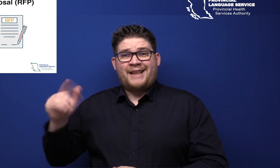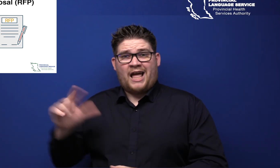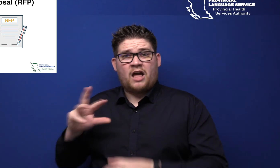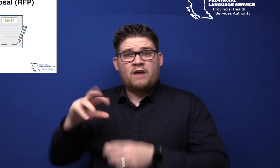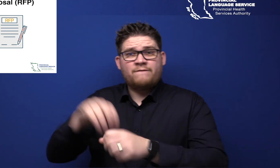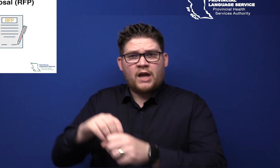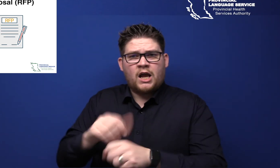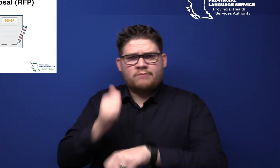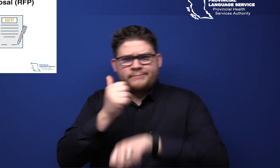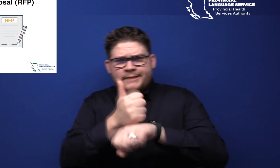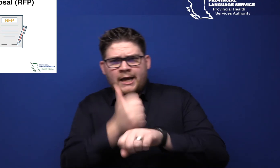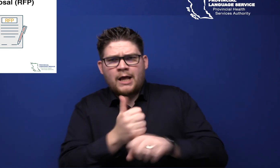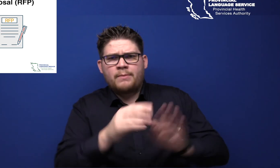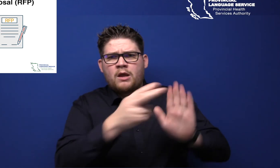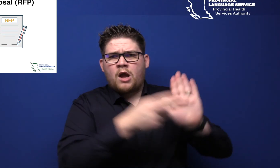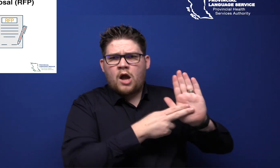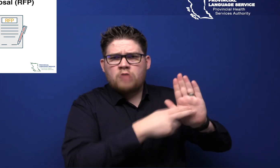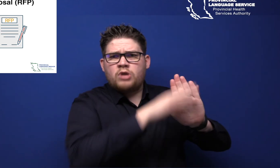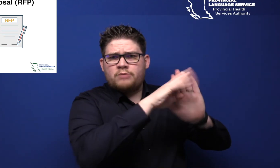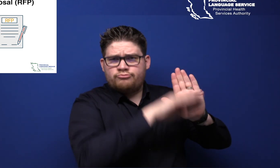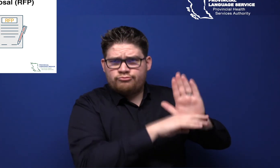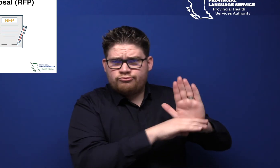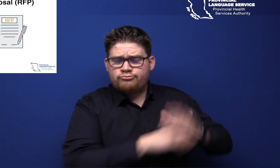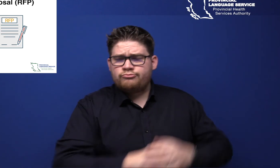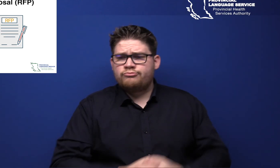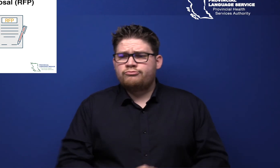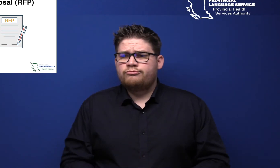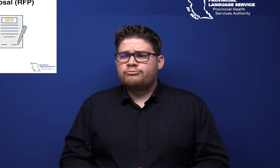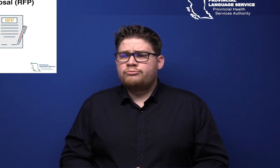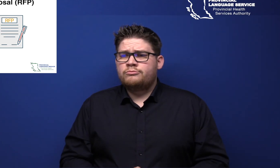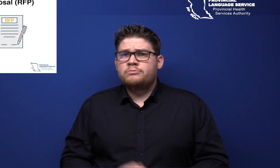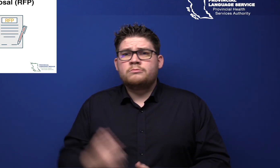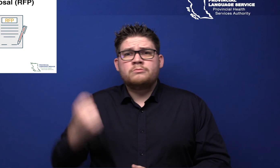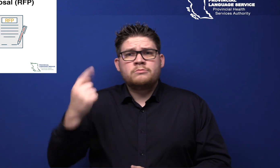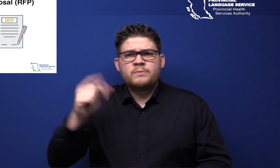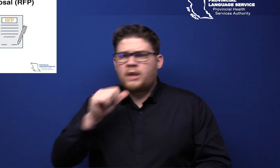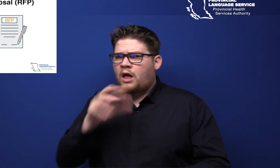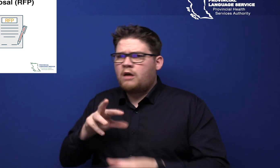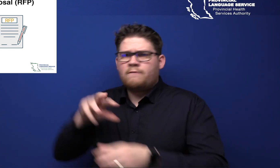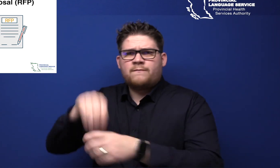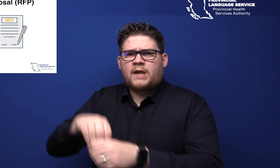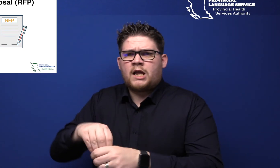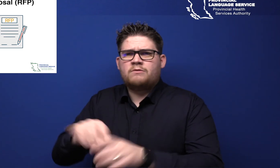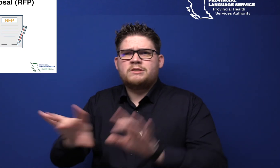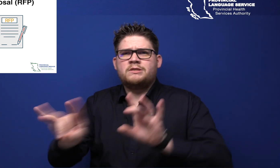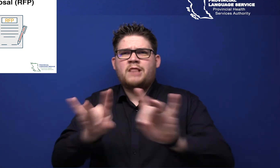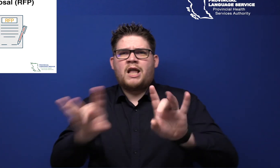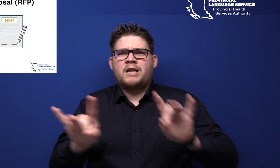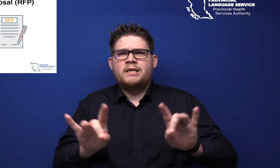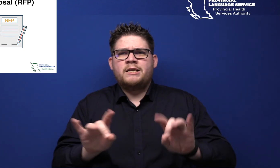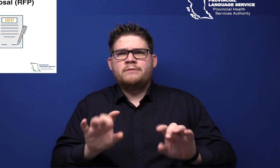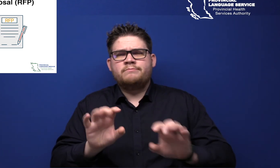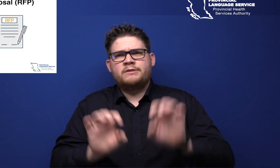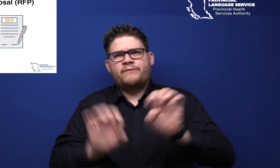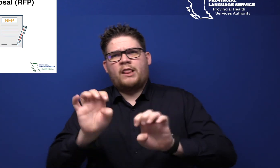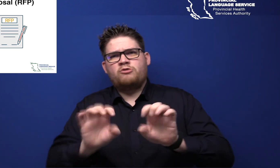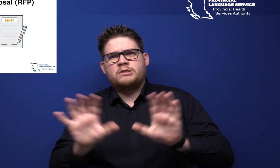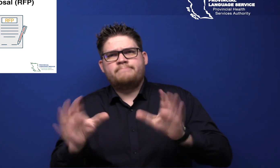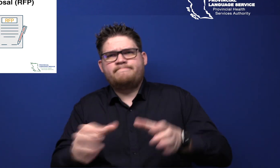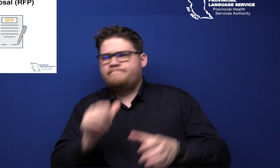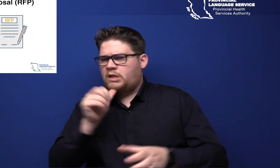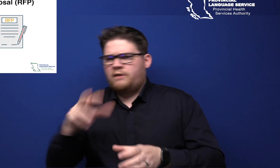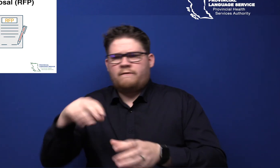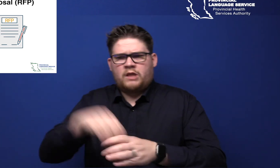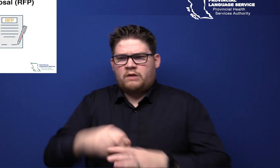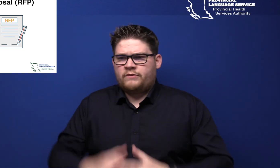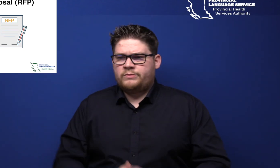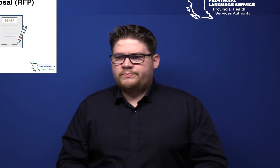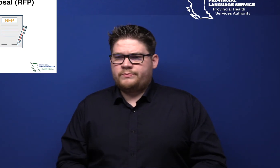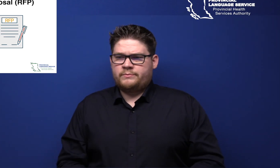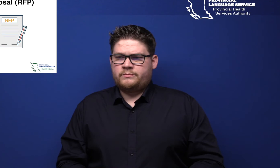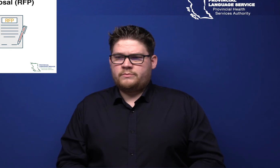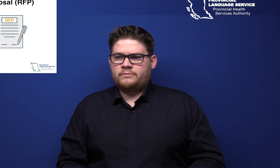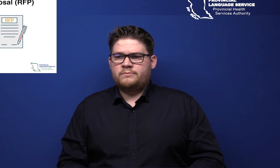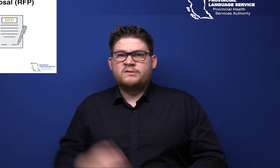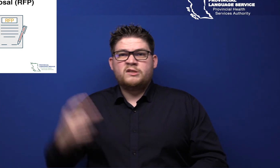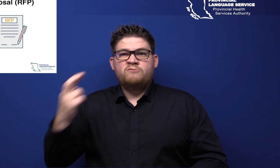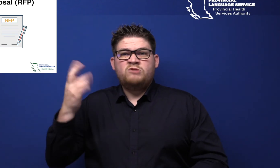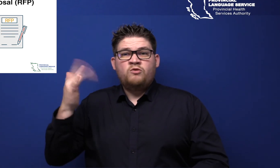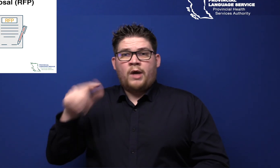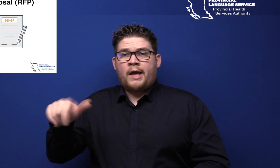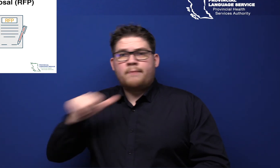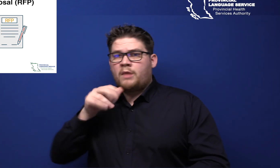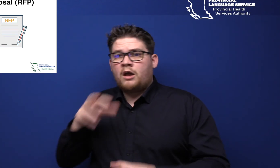BEFORE WE STARTED THE REQUEST FOR PROPOSAL PROCESS TO SELECT THE NEW VENDOR. THEY WERE NOT ABLE TO PARTICIPATE DIRECTLY IN THE PROCESS TO SELECT THE VENDOR